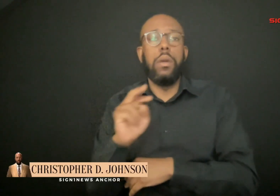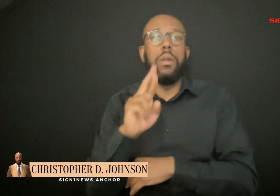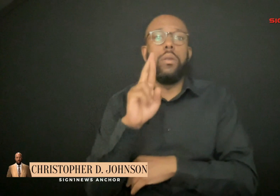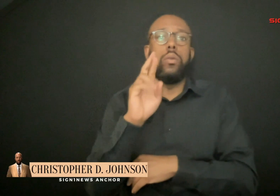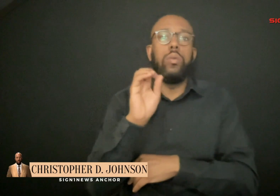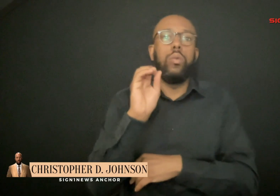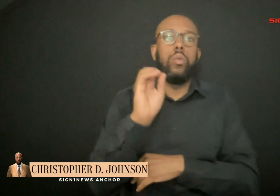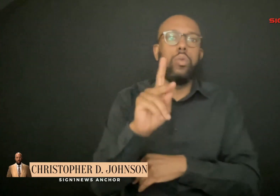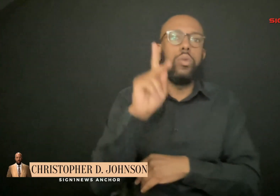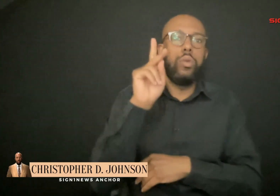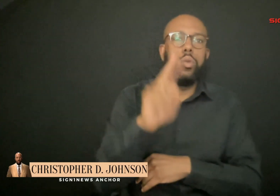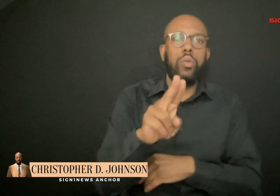Take care.